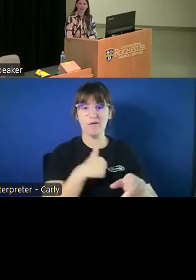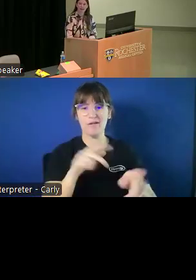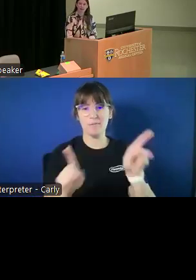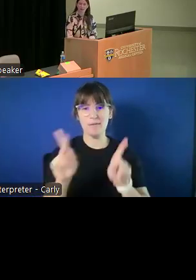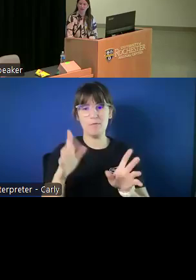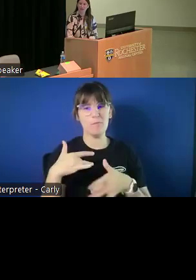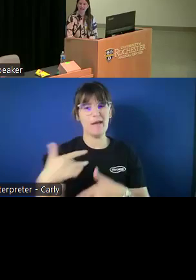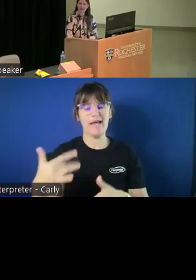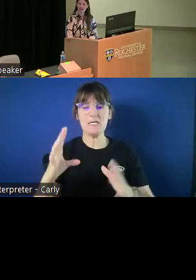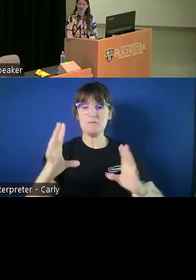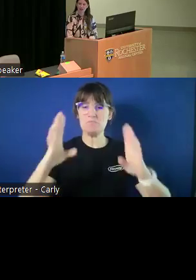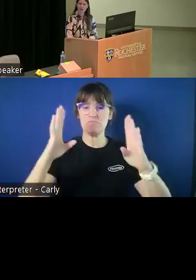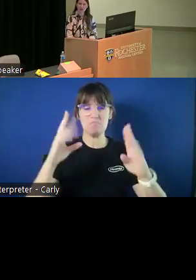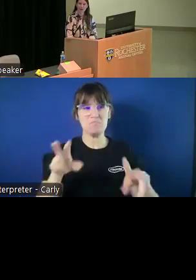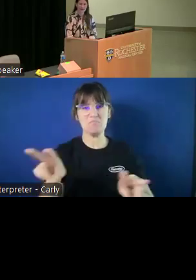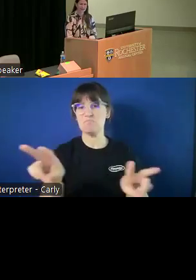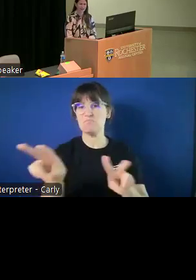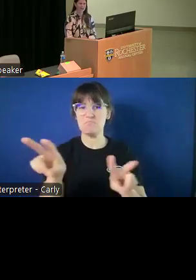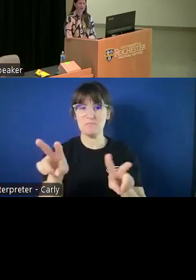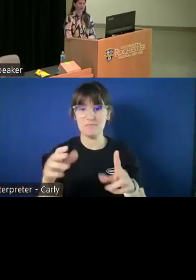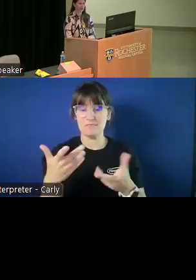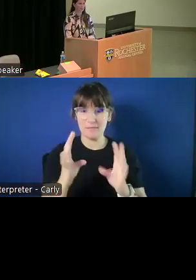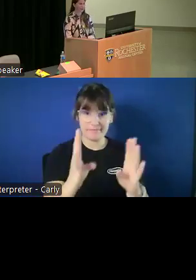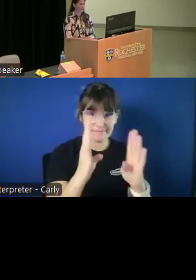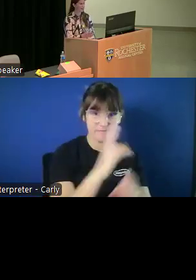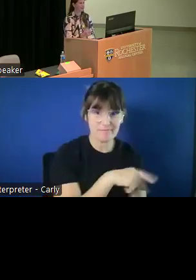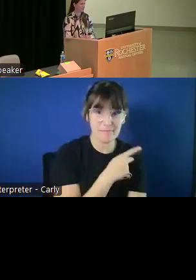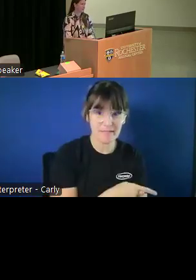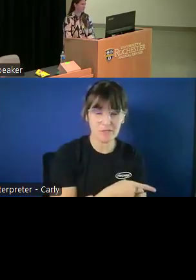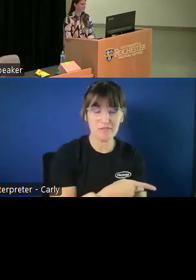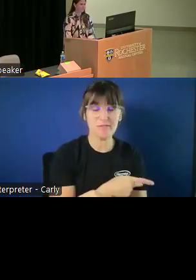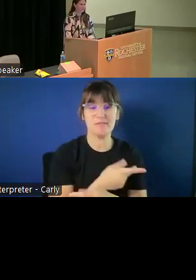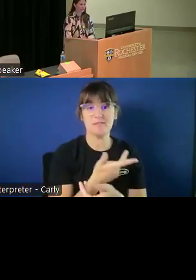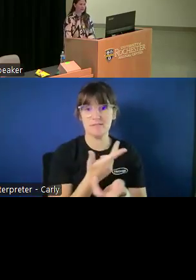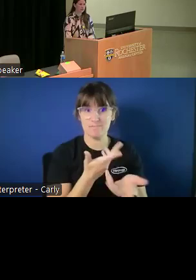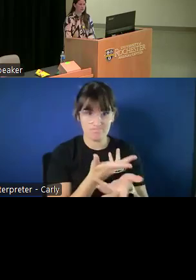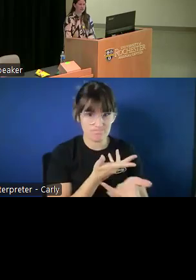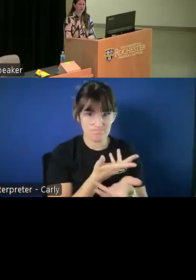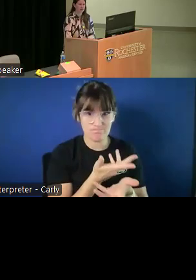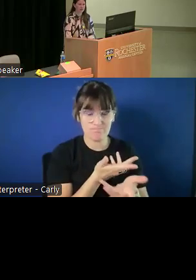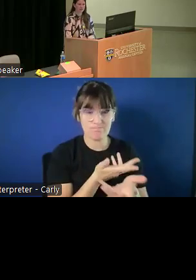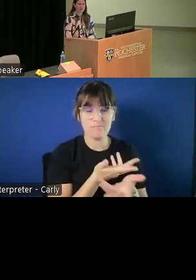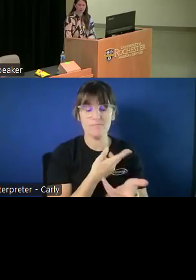and whether it's attention to our patients uh as clinicians you know sitting with someone